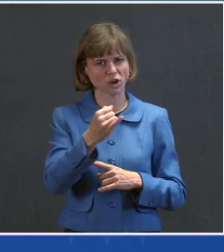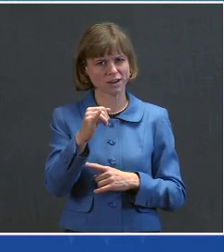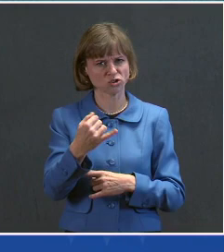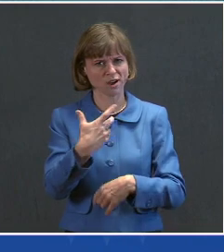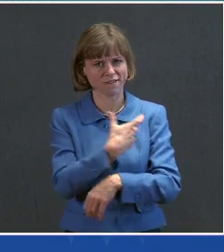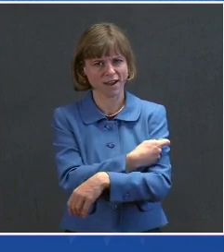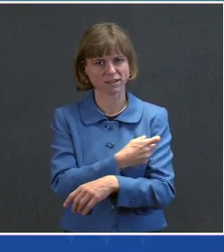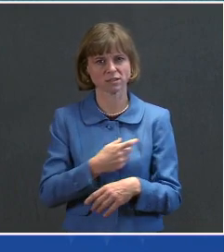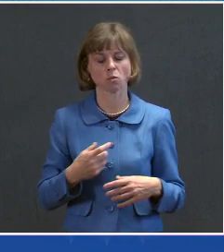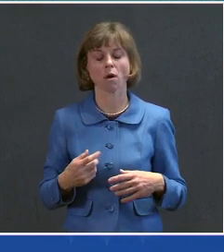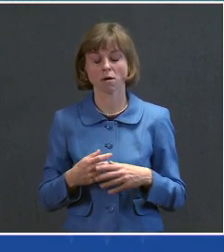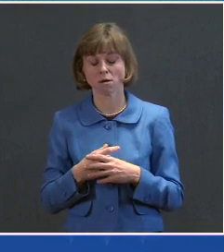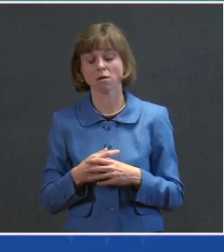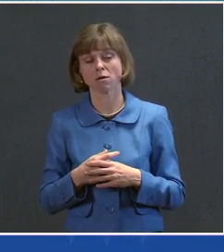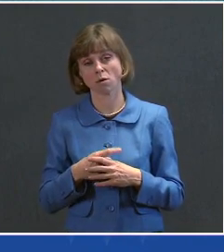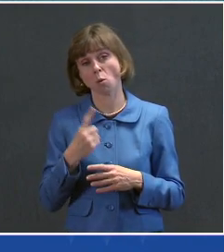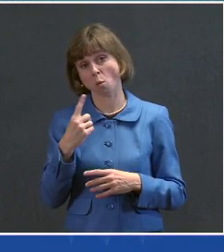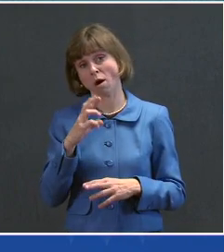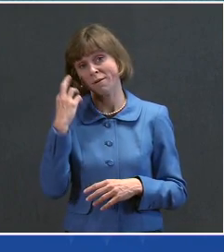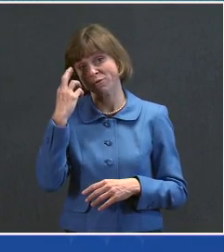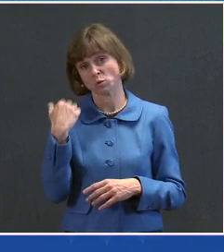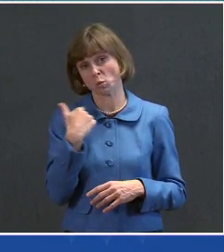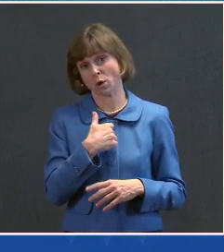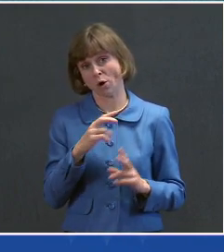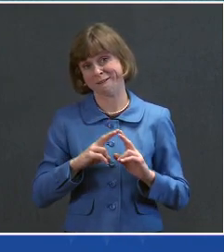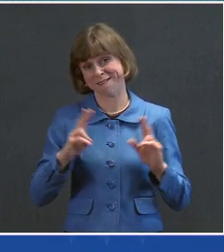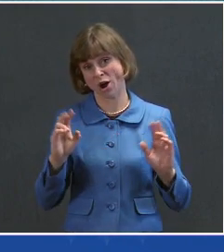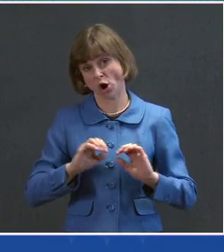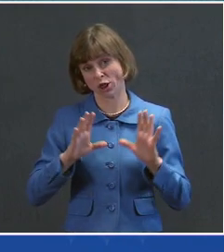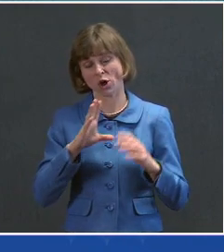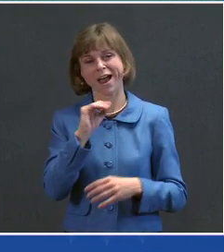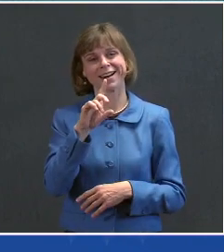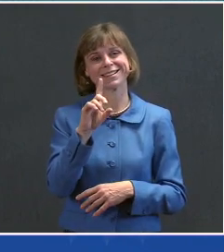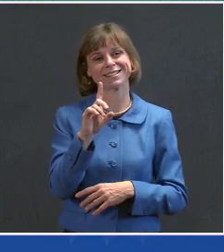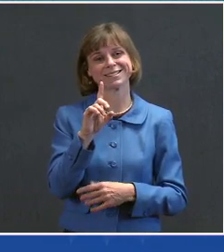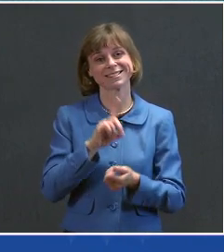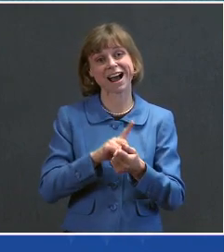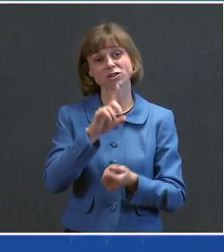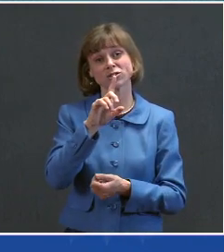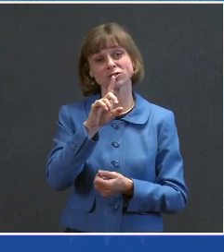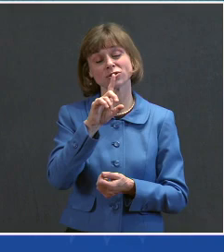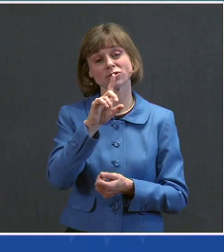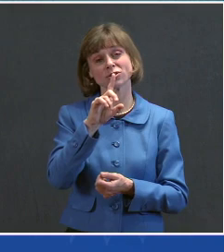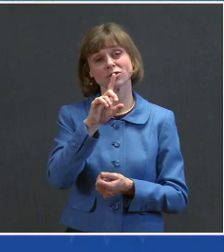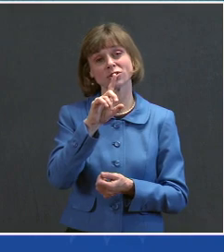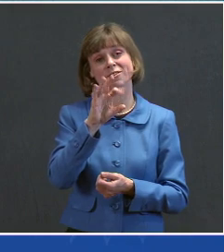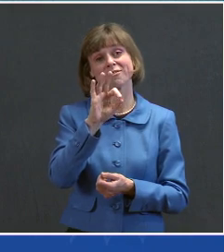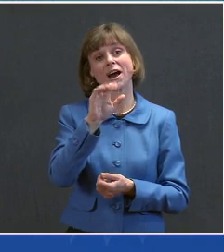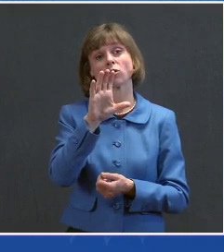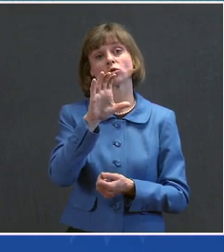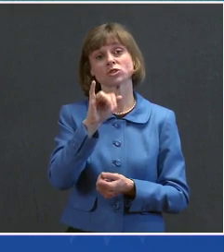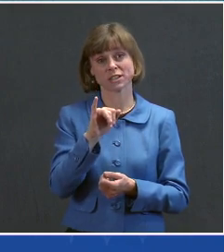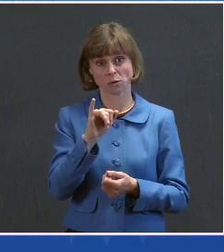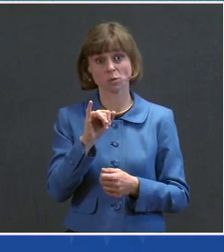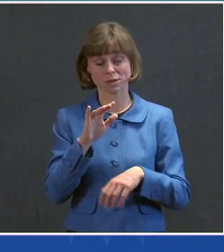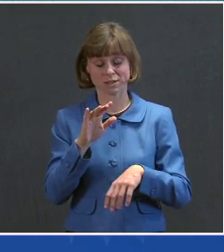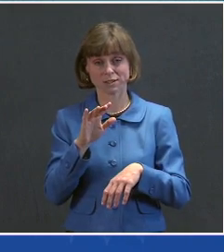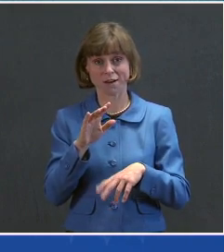that we've been very clear, and why Dr. Fauci was very clear about this on Sunday -- on four Sunday shows, let me just note --